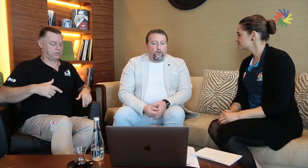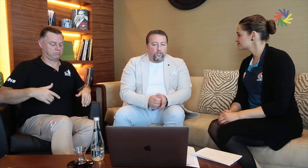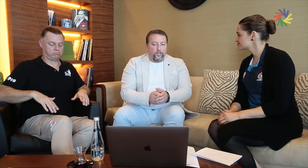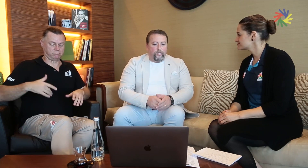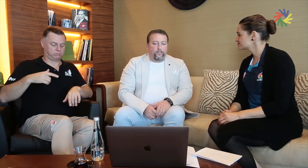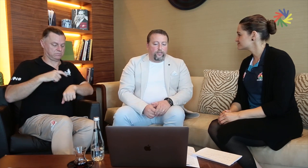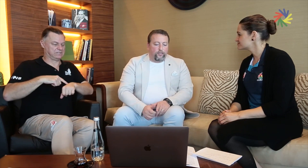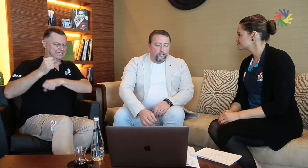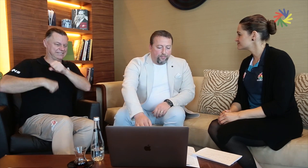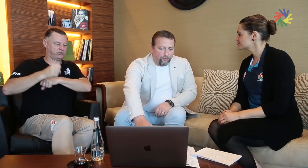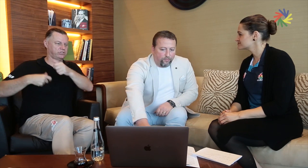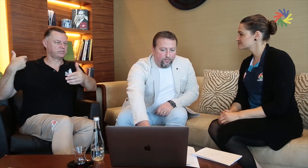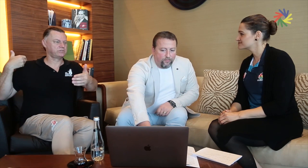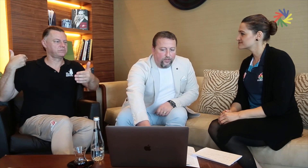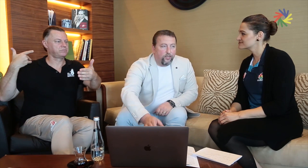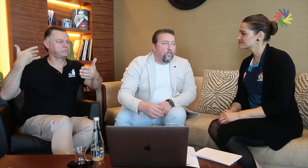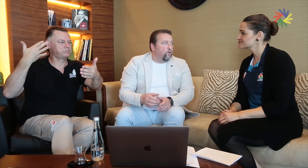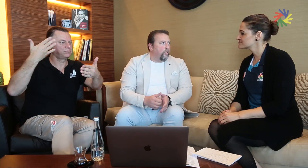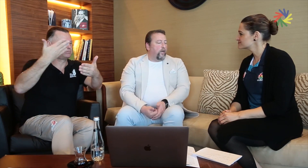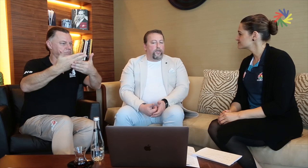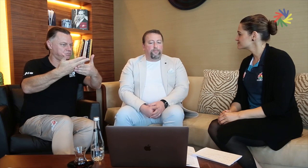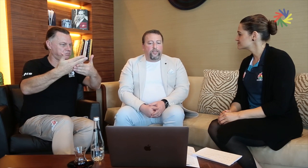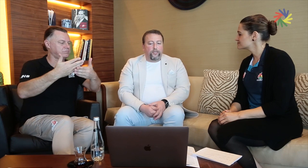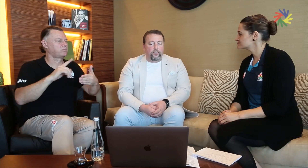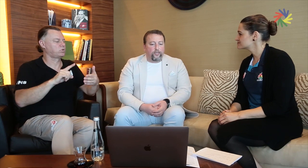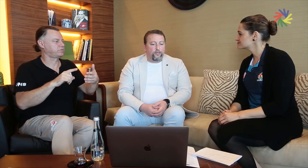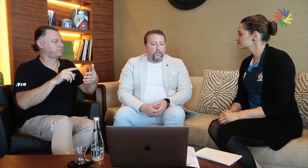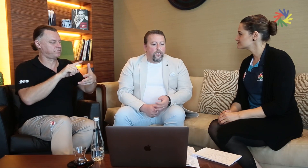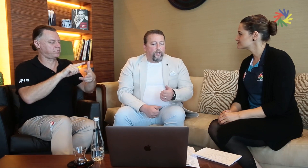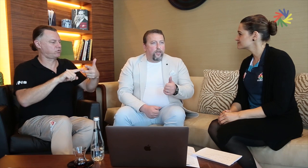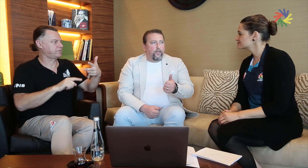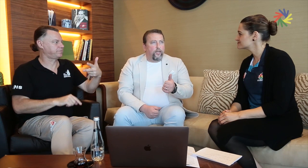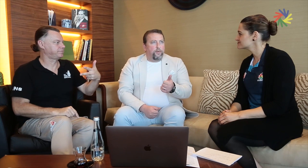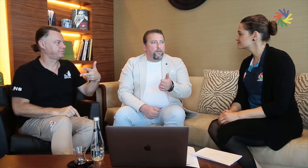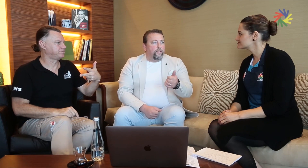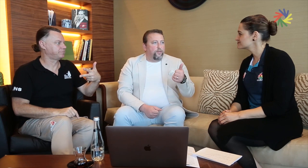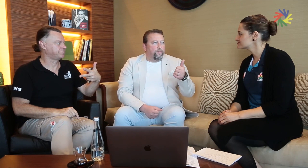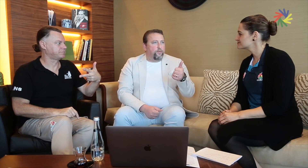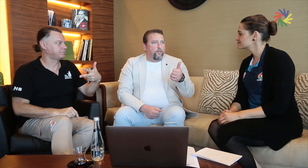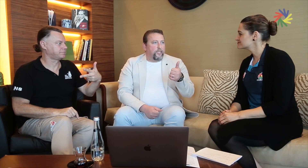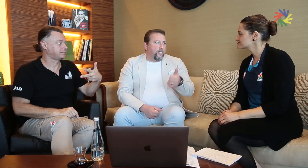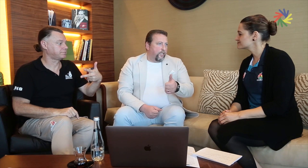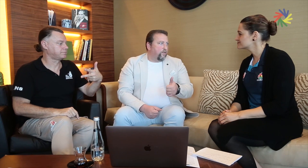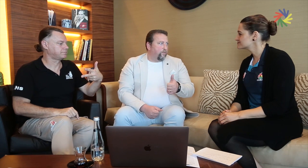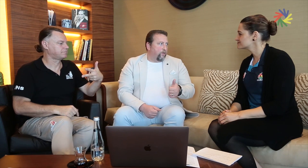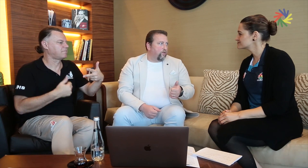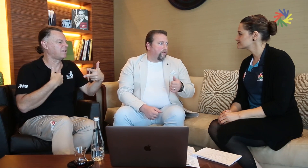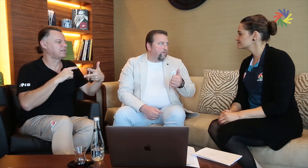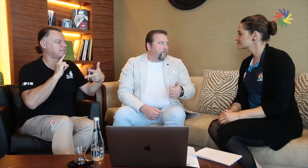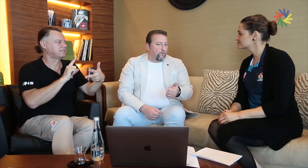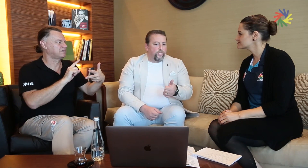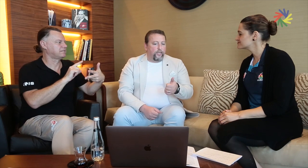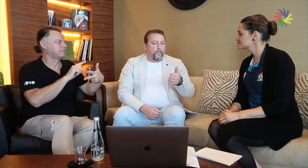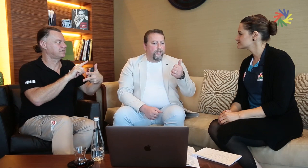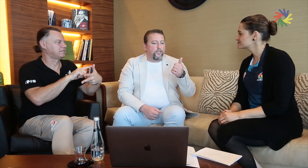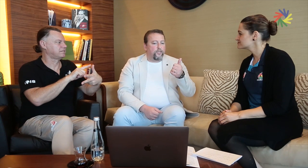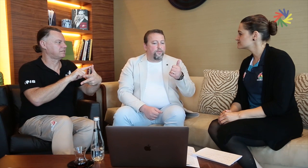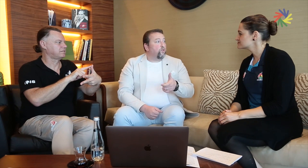more efficient accreditation experience at the TOC- Technical